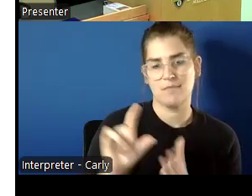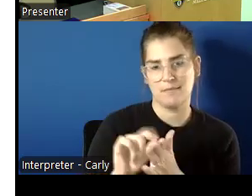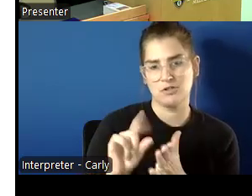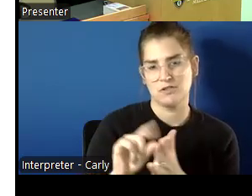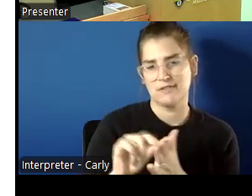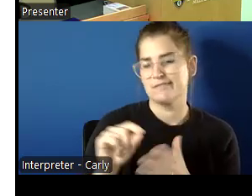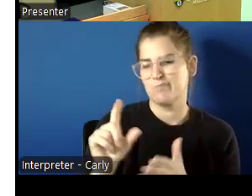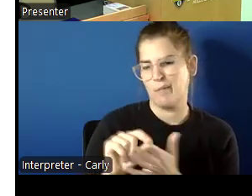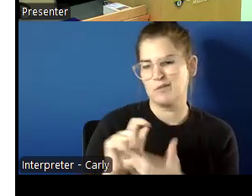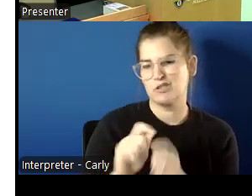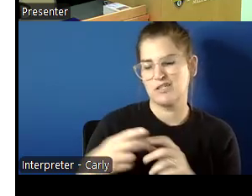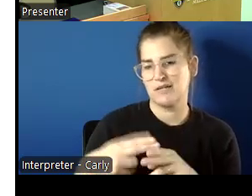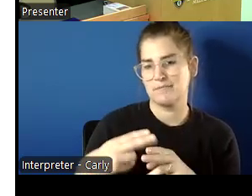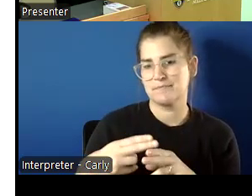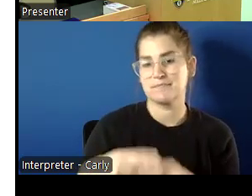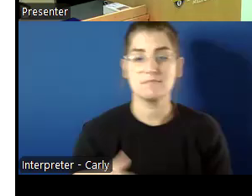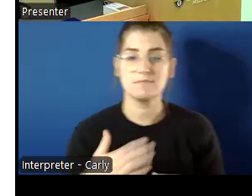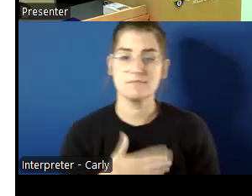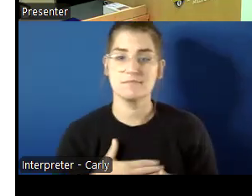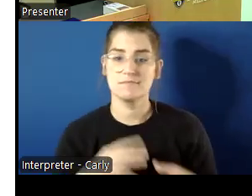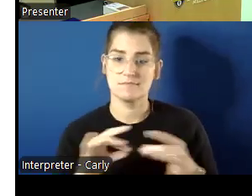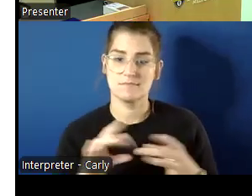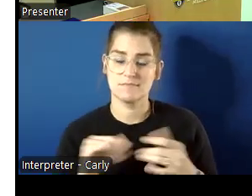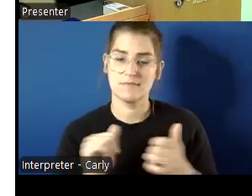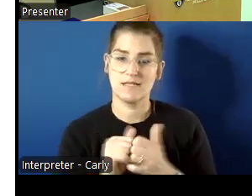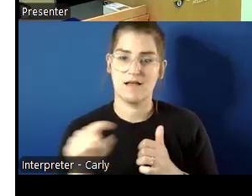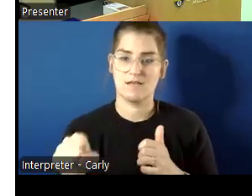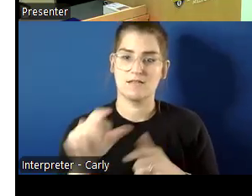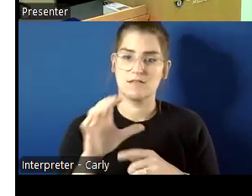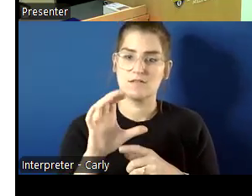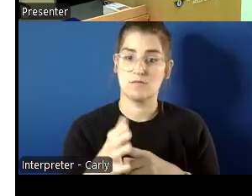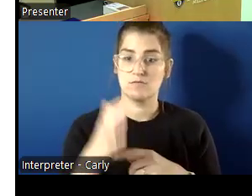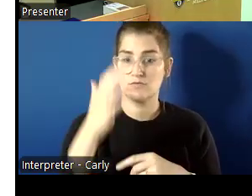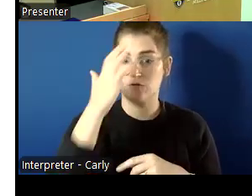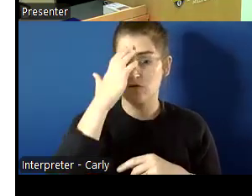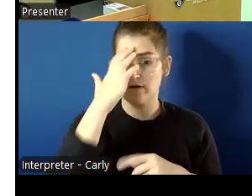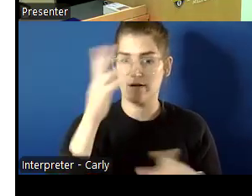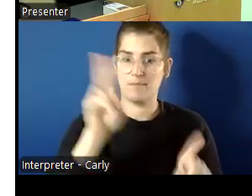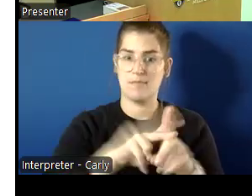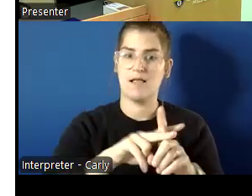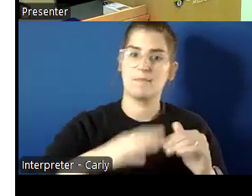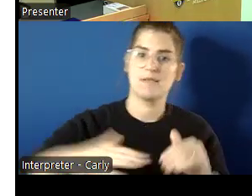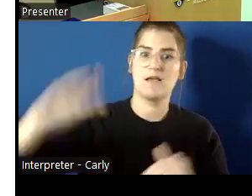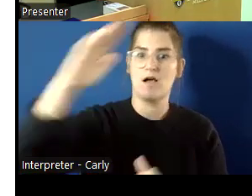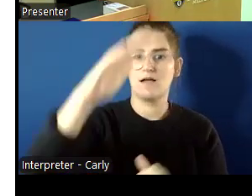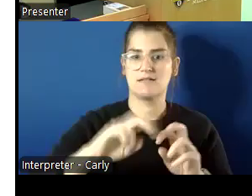please comment on how this cultural awareness is applied beyond assessment i.e. in treatment.